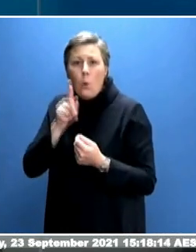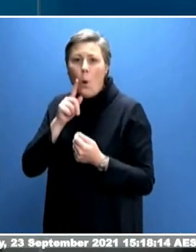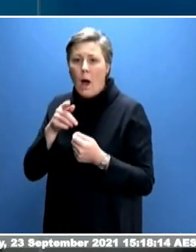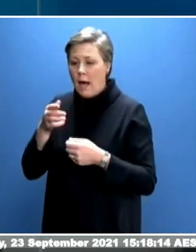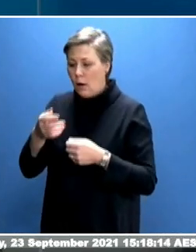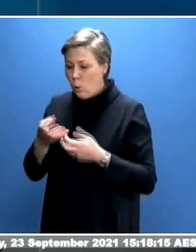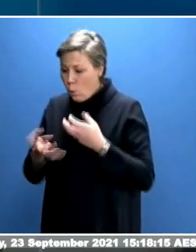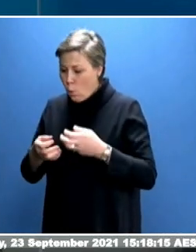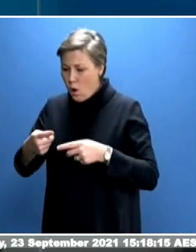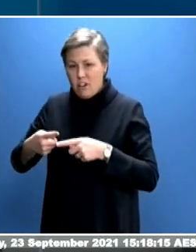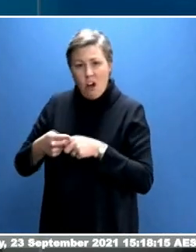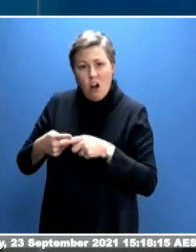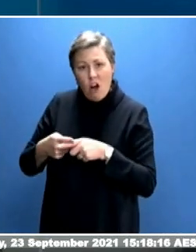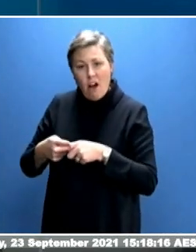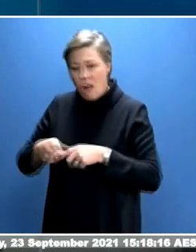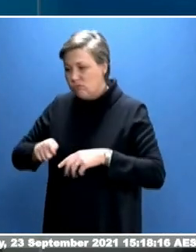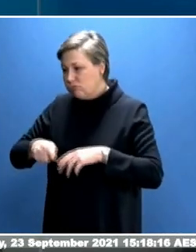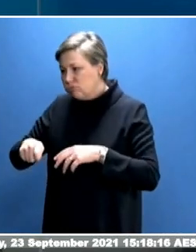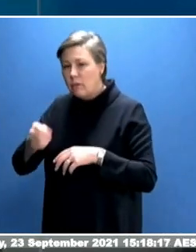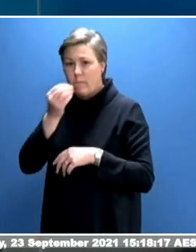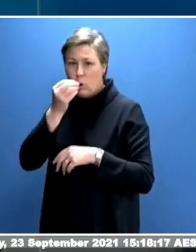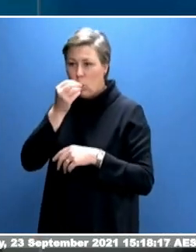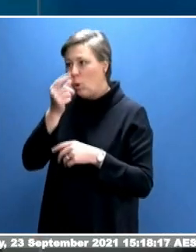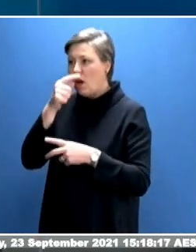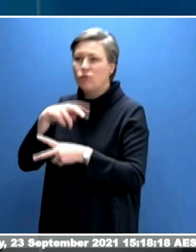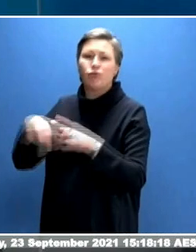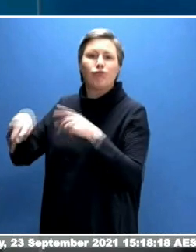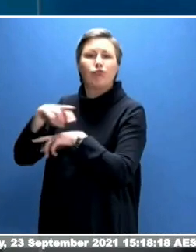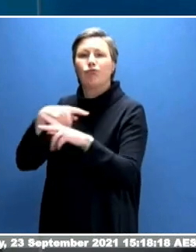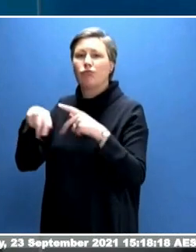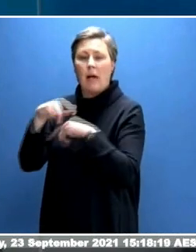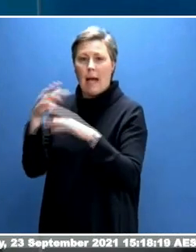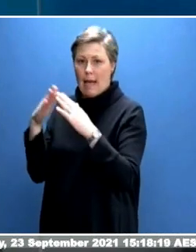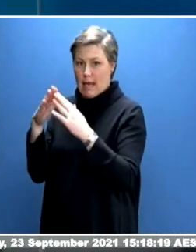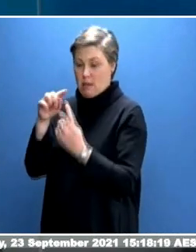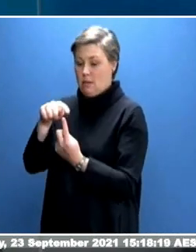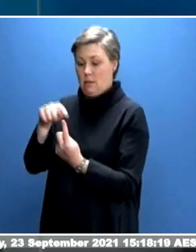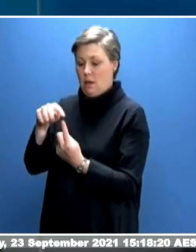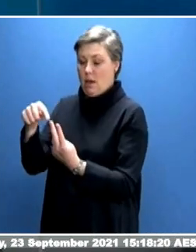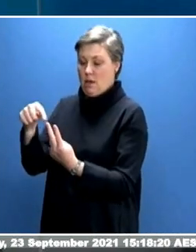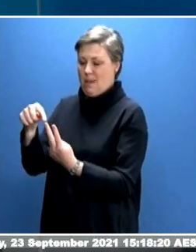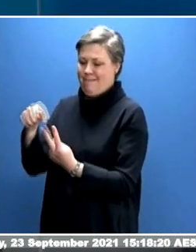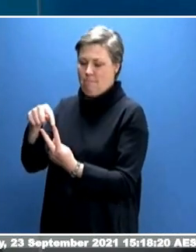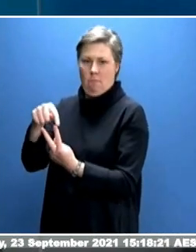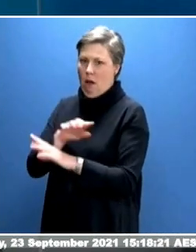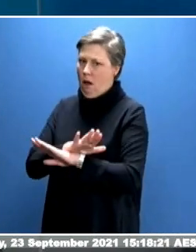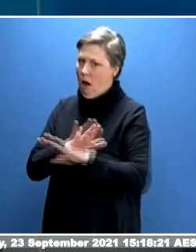live freely within the house, and the other cannot go into the kitchen because